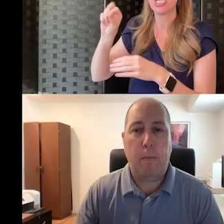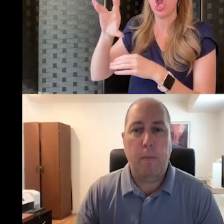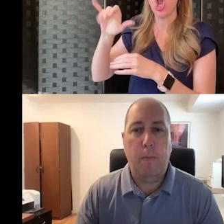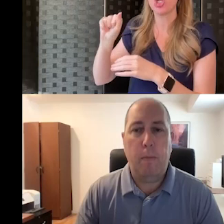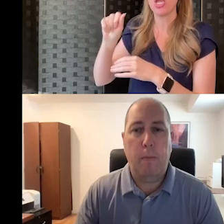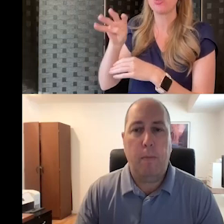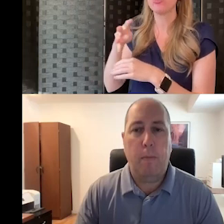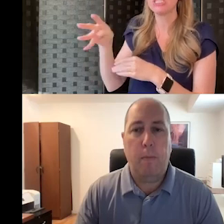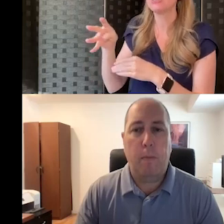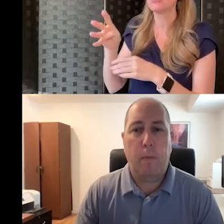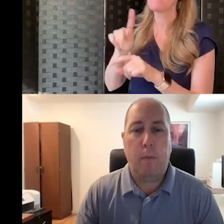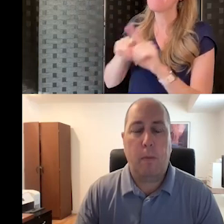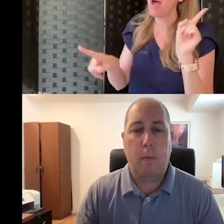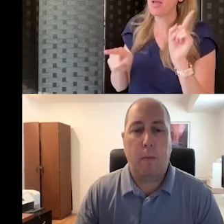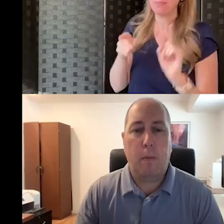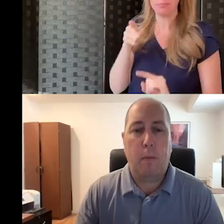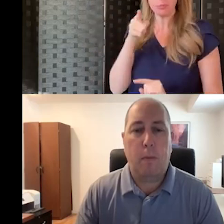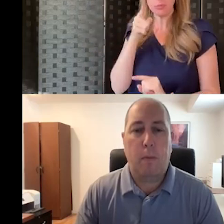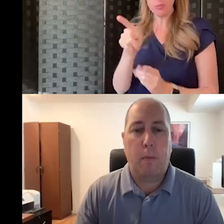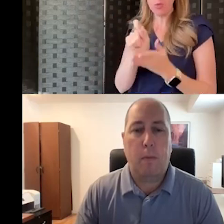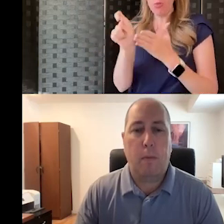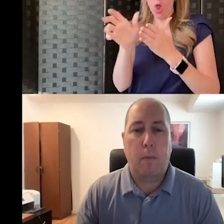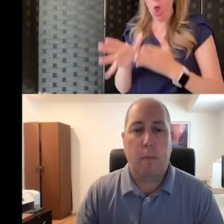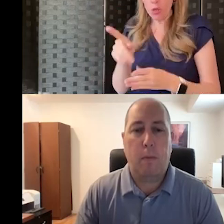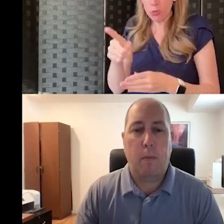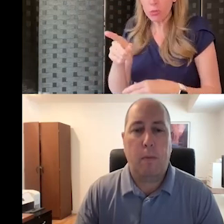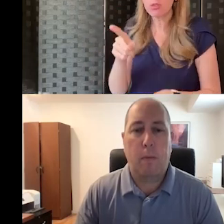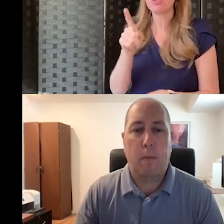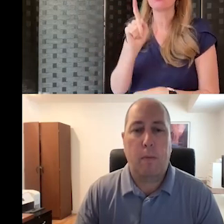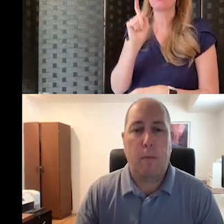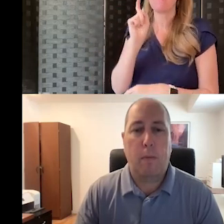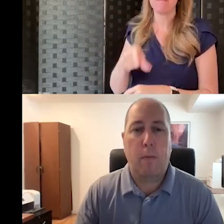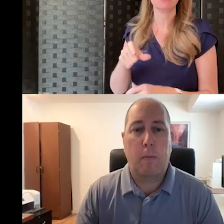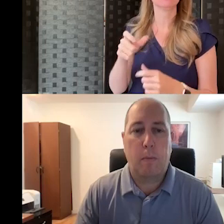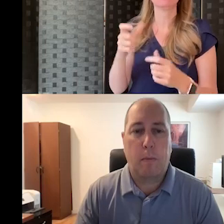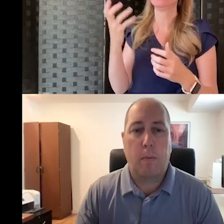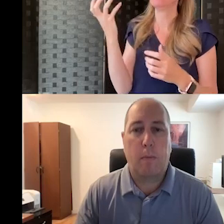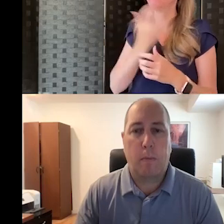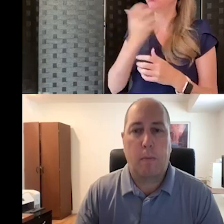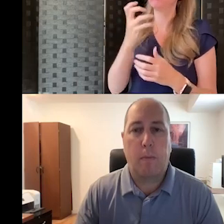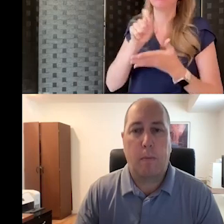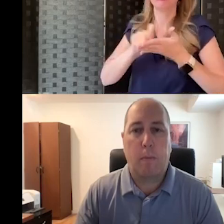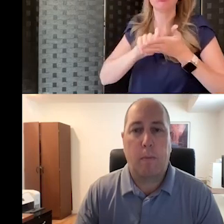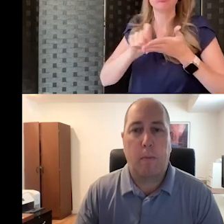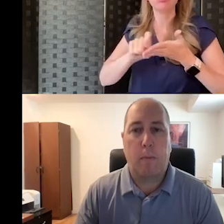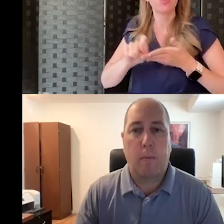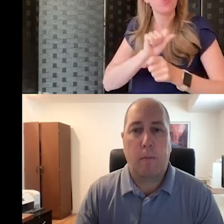there is now view, as the author, have to do a ton of scripting work in order to make it happen,